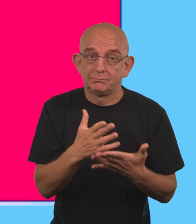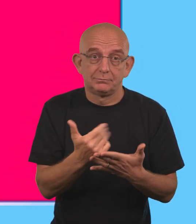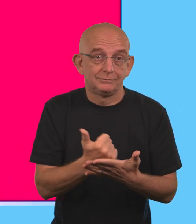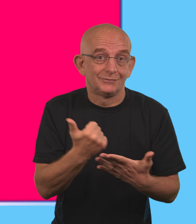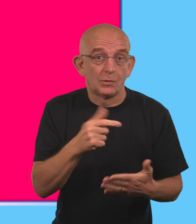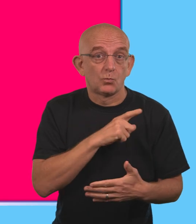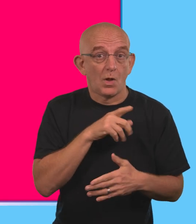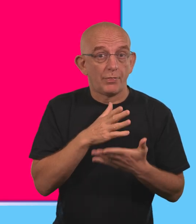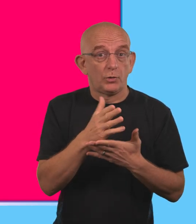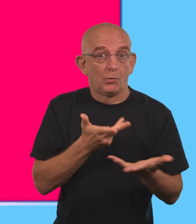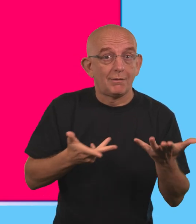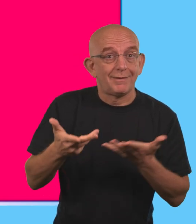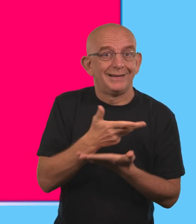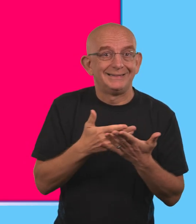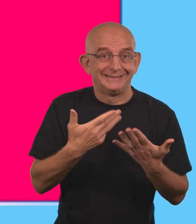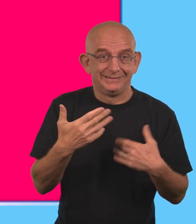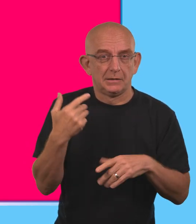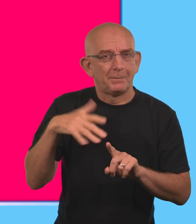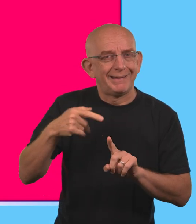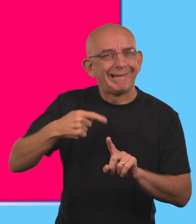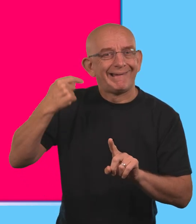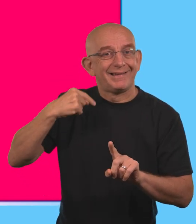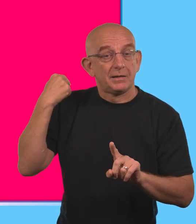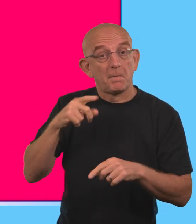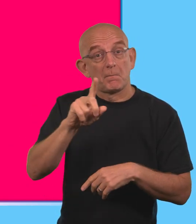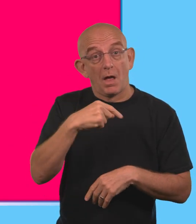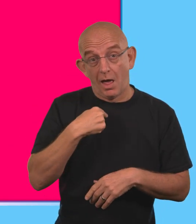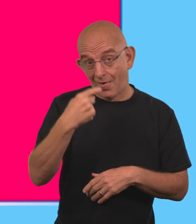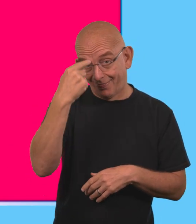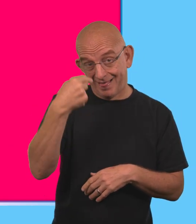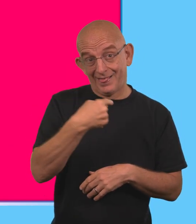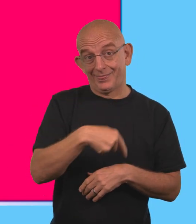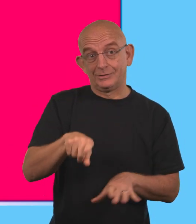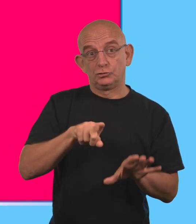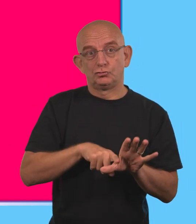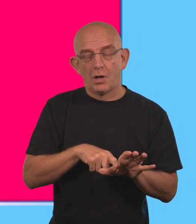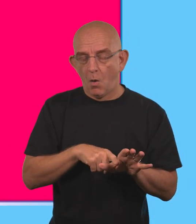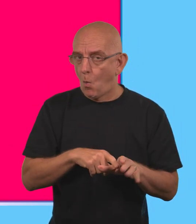Because the Game Jam itself is not new, we've had a couple before, but I think this year was